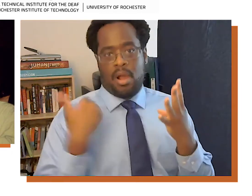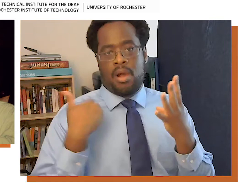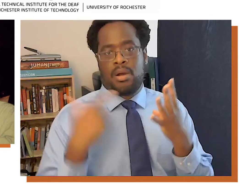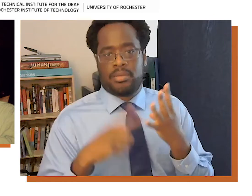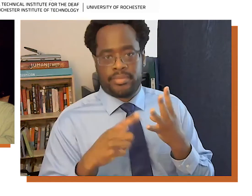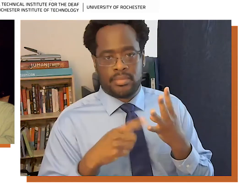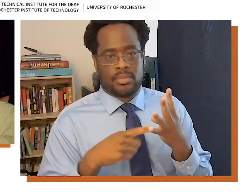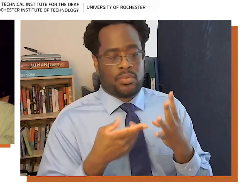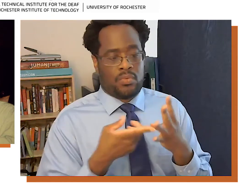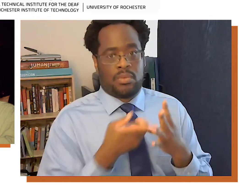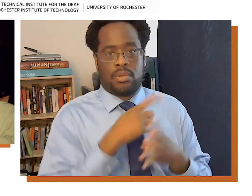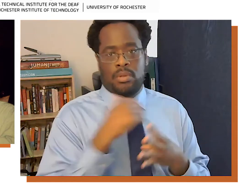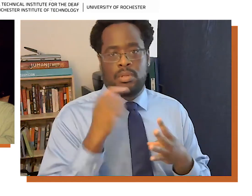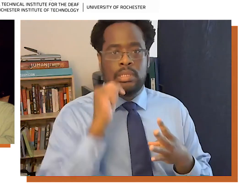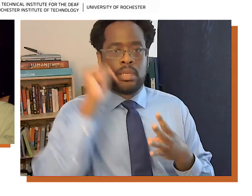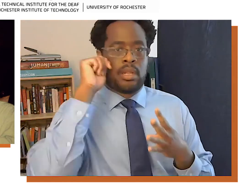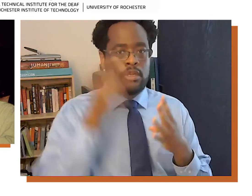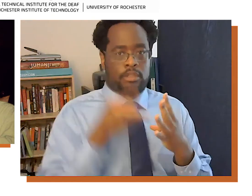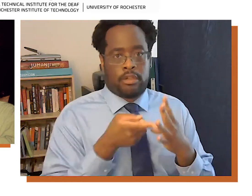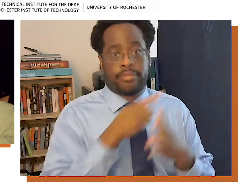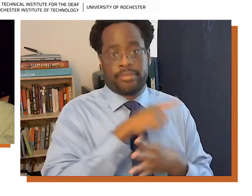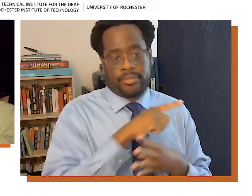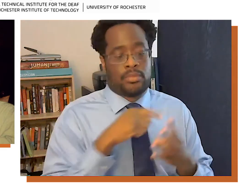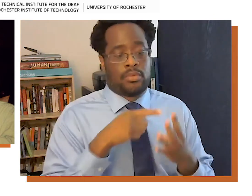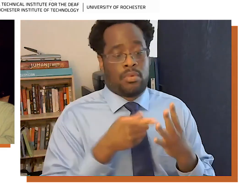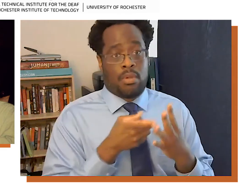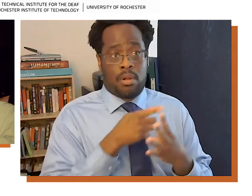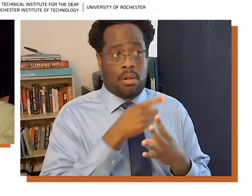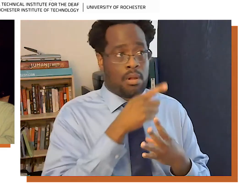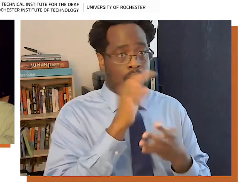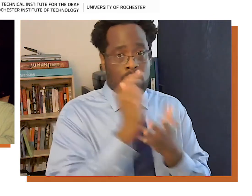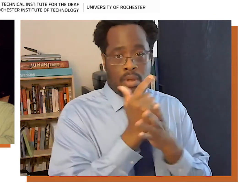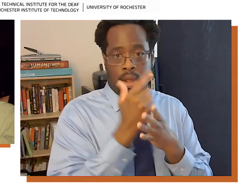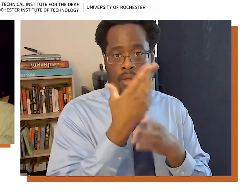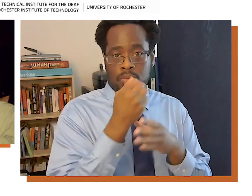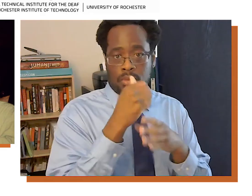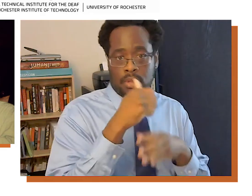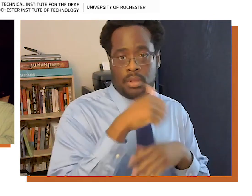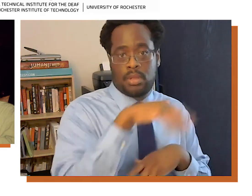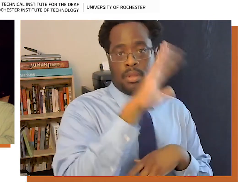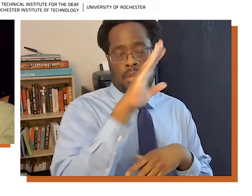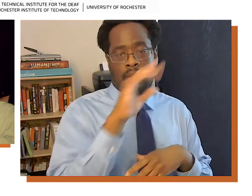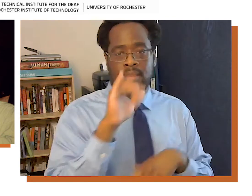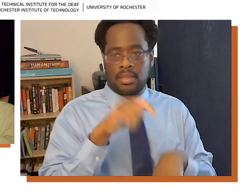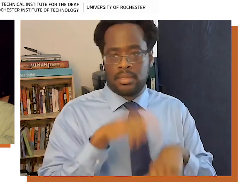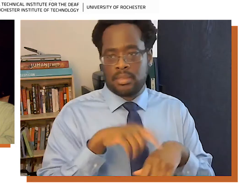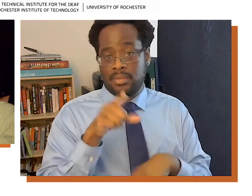Now, remember, I'm the youngest, so my siblings were teenagers by the time I went into elementary,